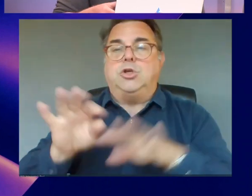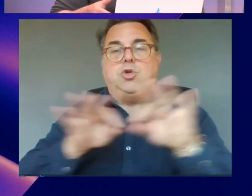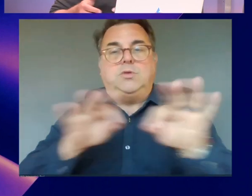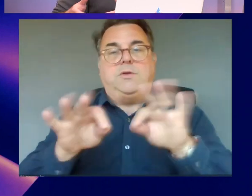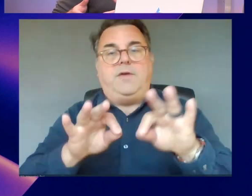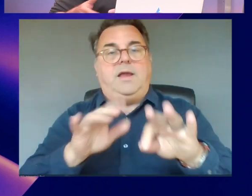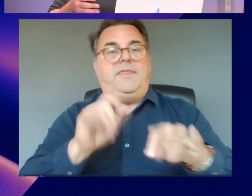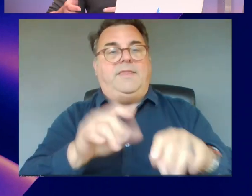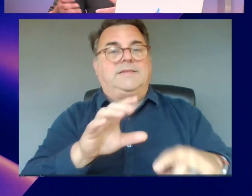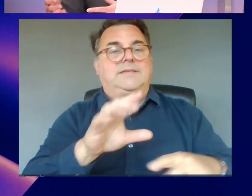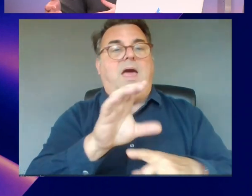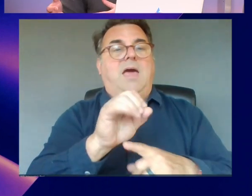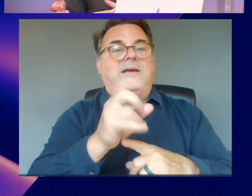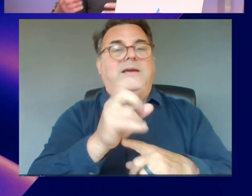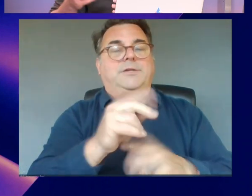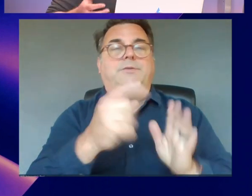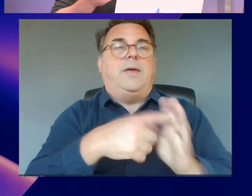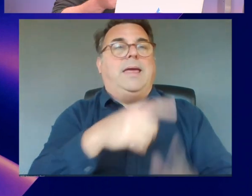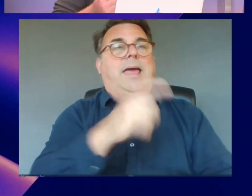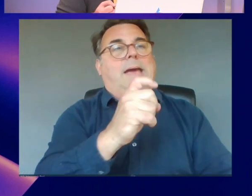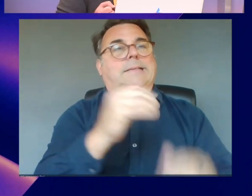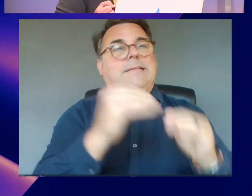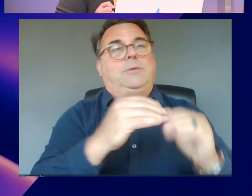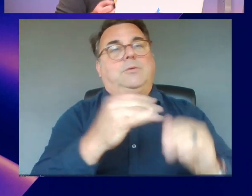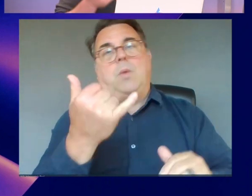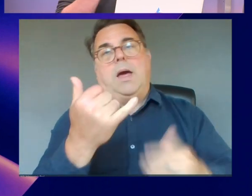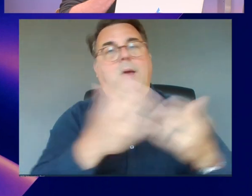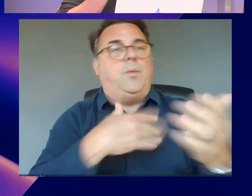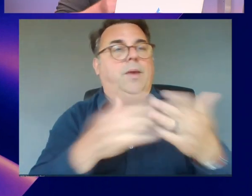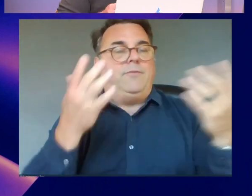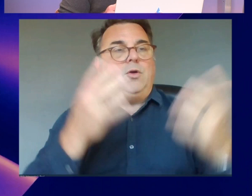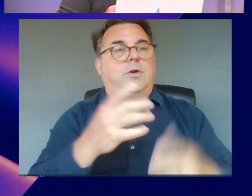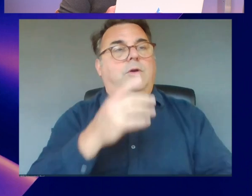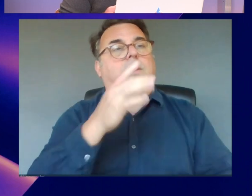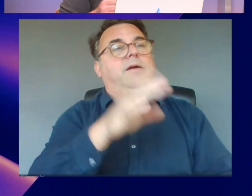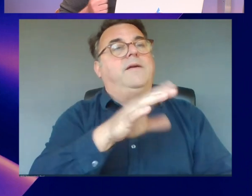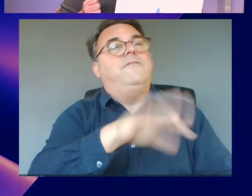X is equal to Y or whatever, or go fetch X from DynamoDB.